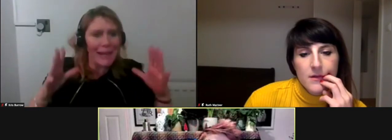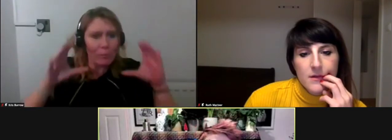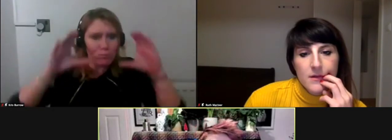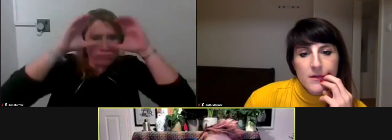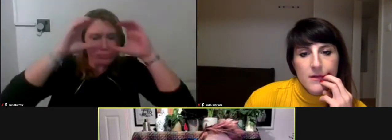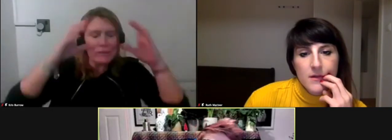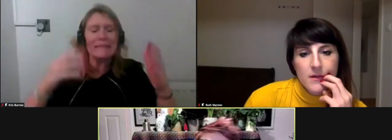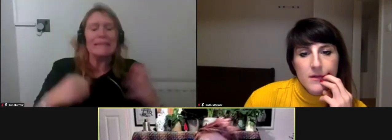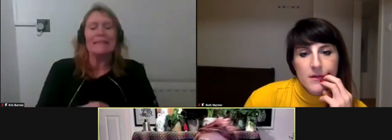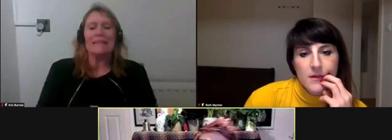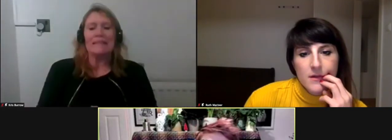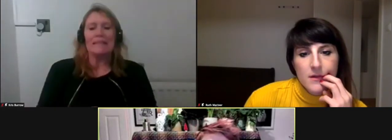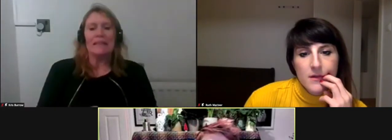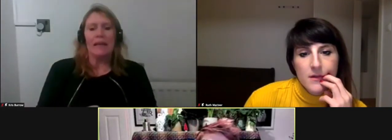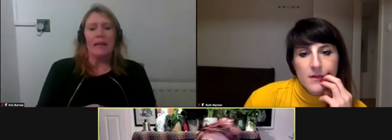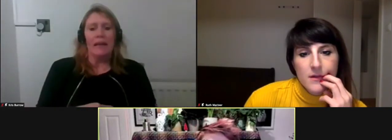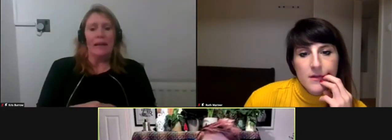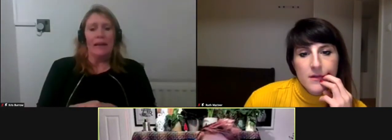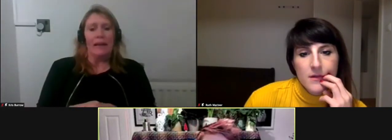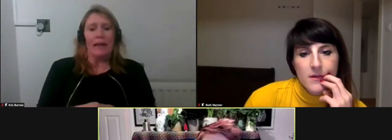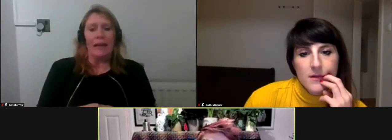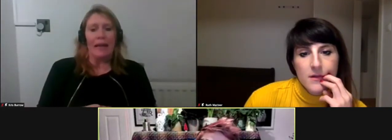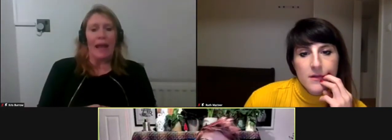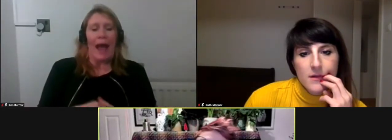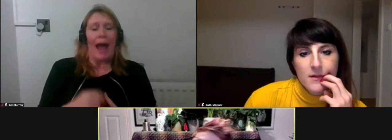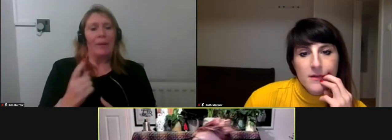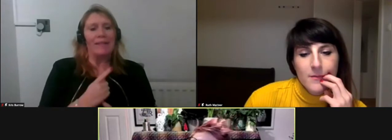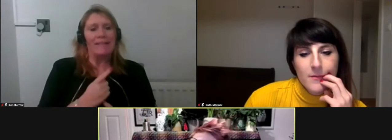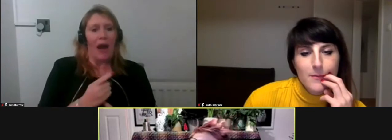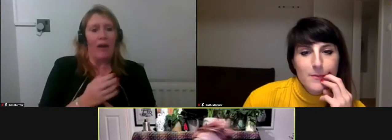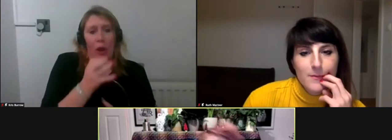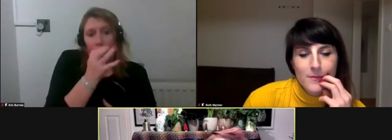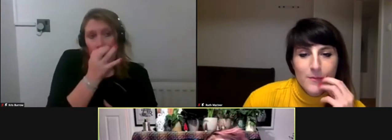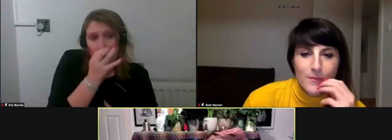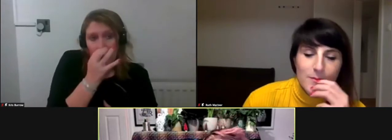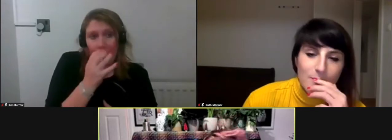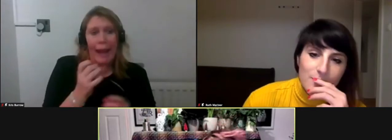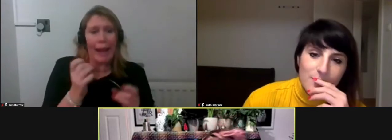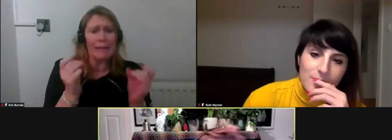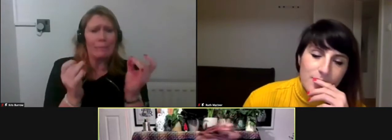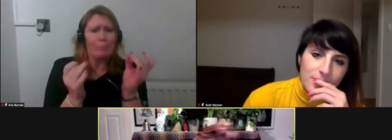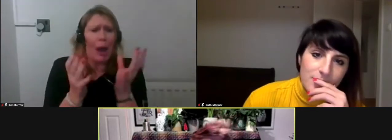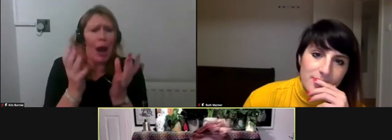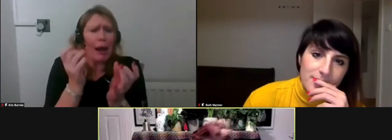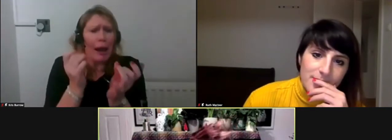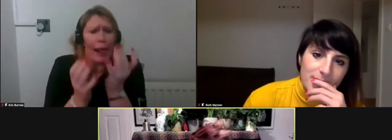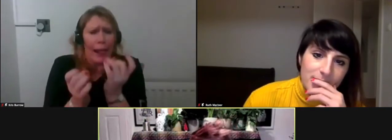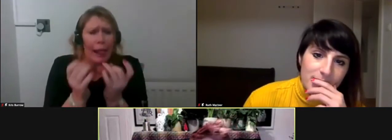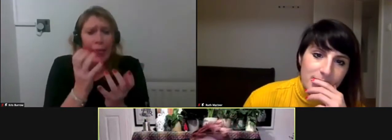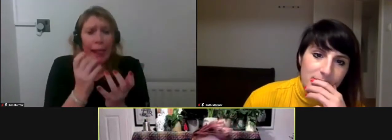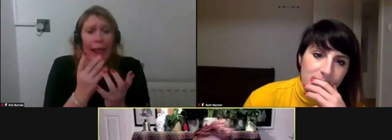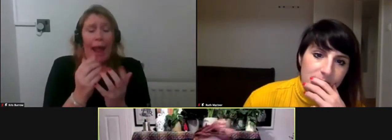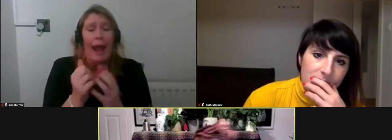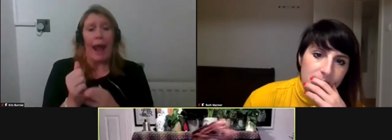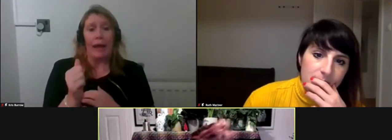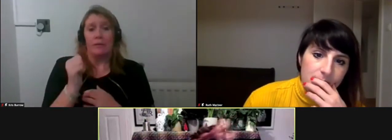an excessively sparkly nose ring as well, behind me I have my piano, which is topped